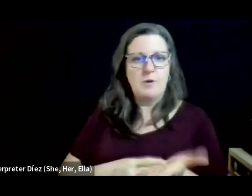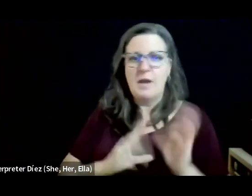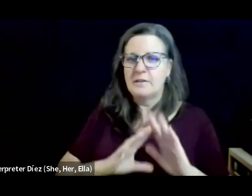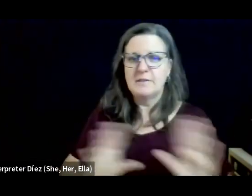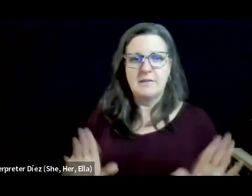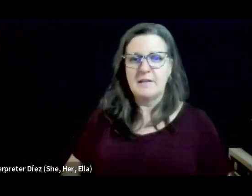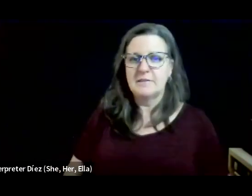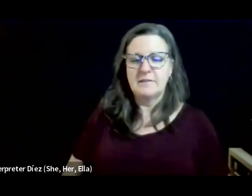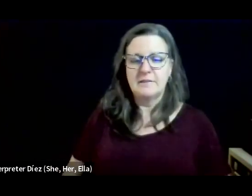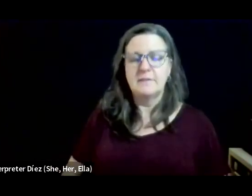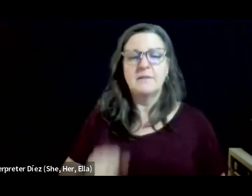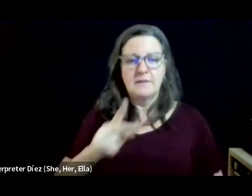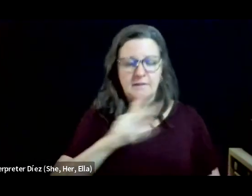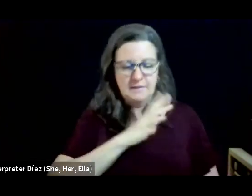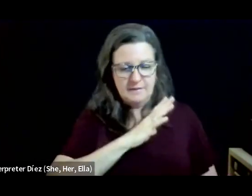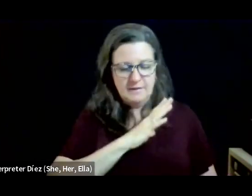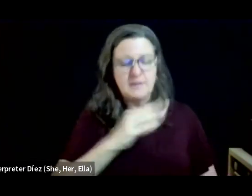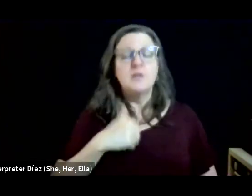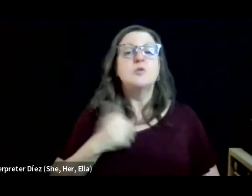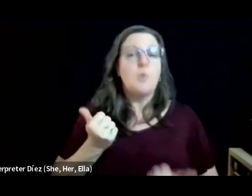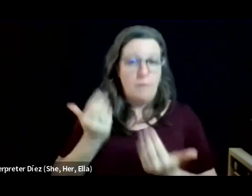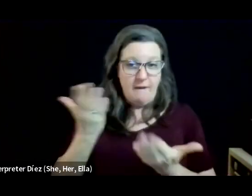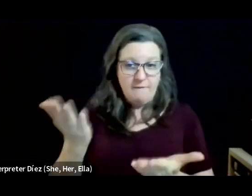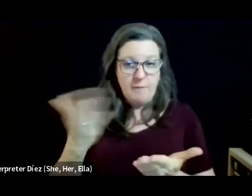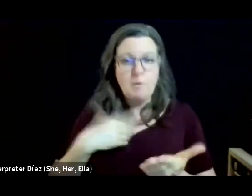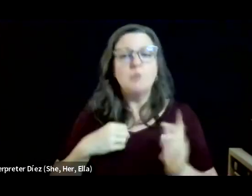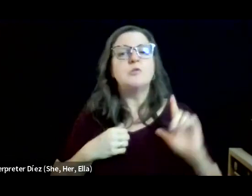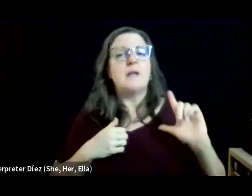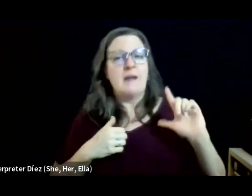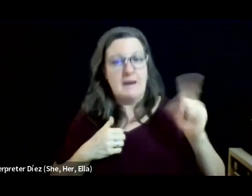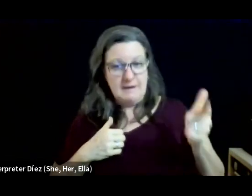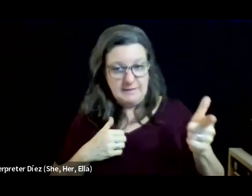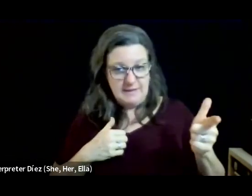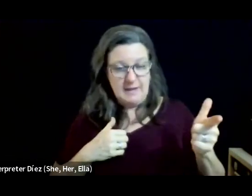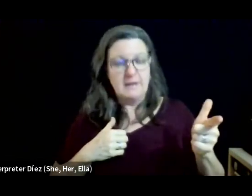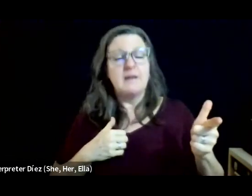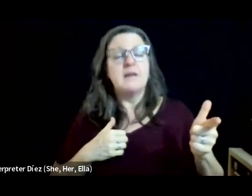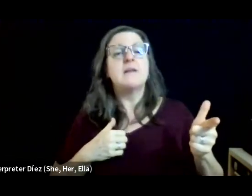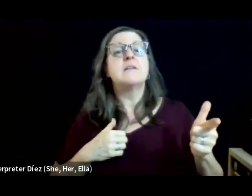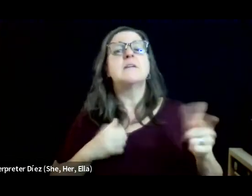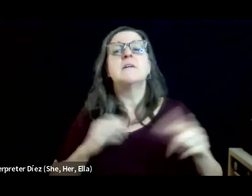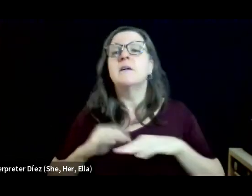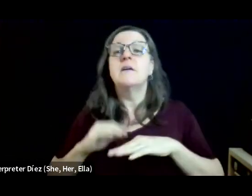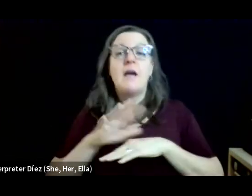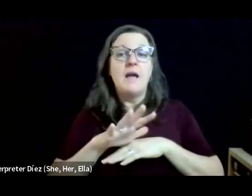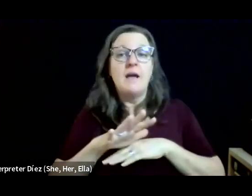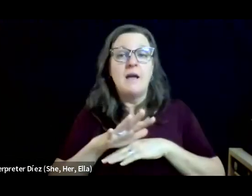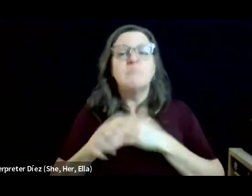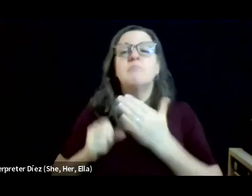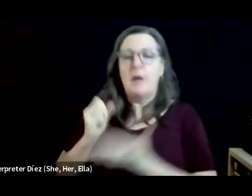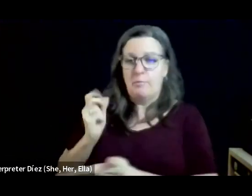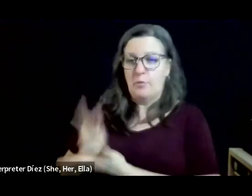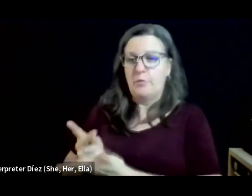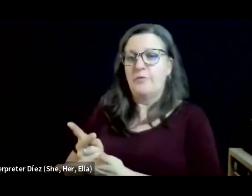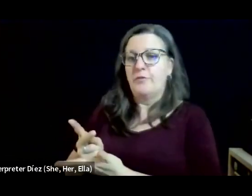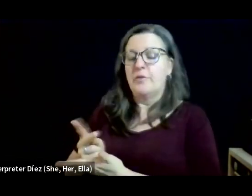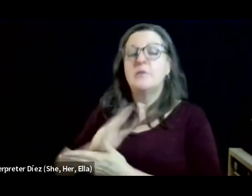Alright. We have a motion and a second, uh, advice?[I approve.] Okay, all in favor?